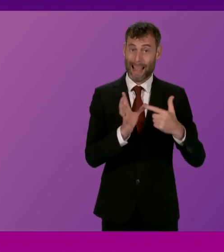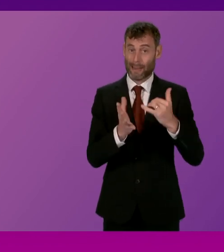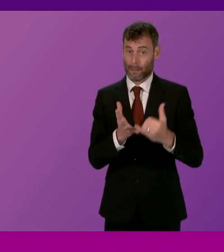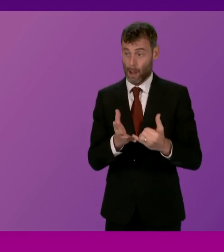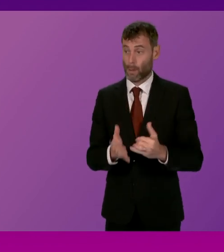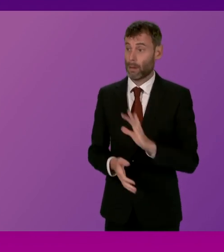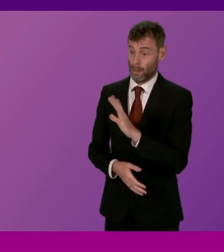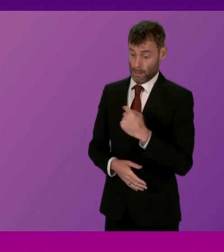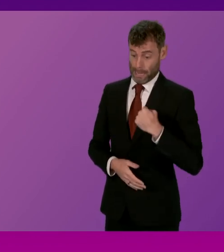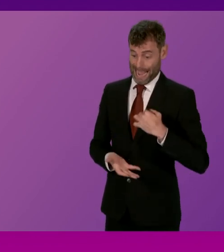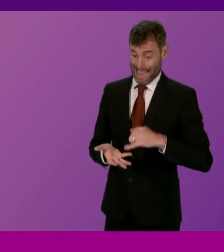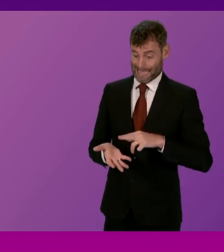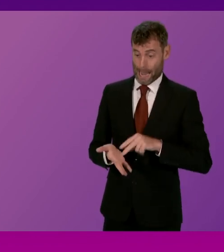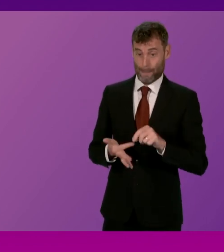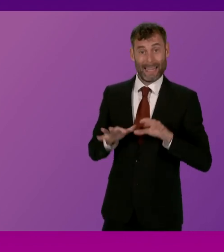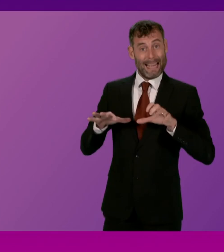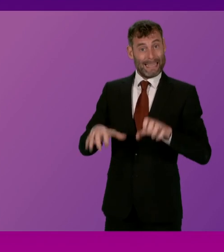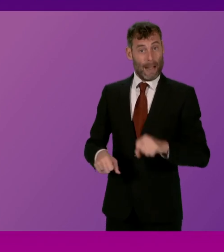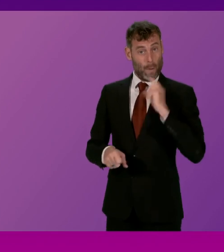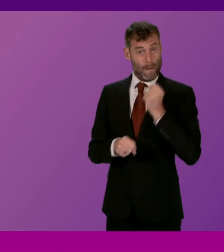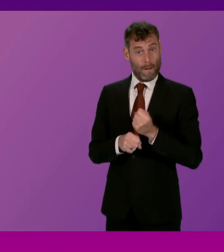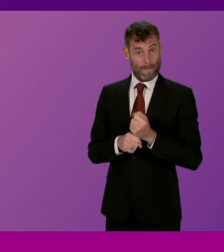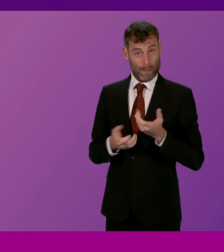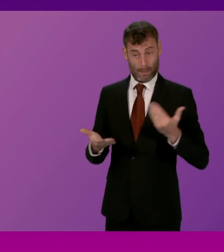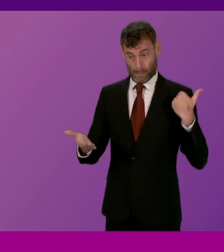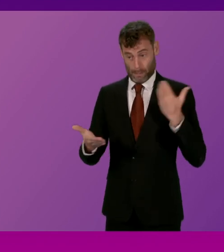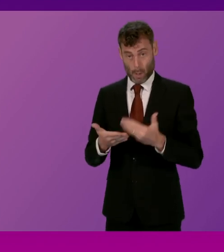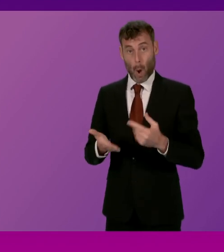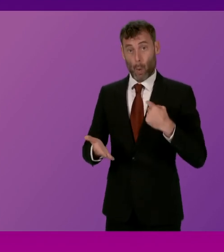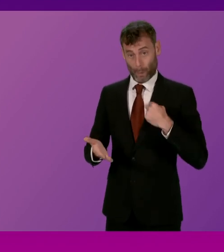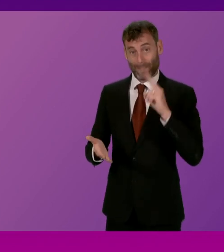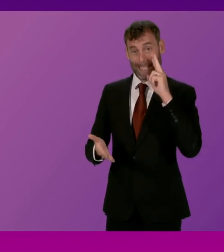the Scottish National Party came into government, recorded crime has reduced—in fact, it is